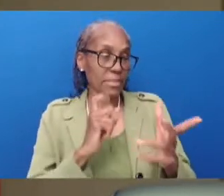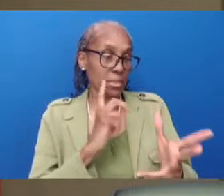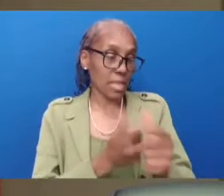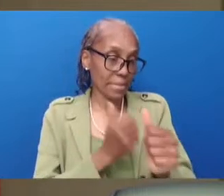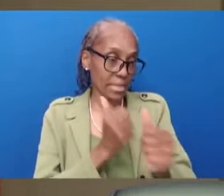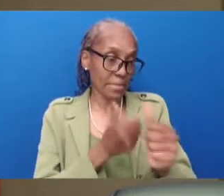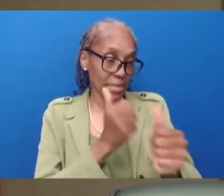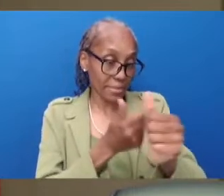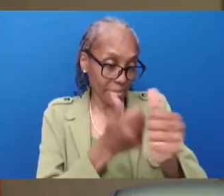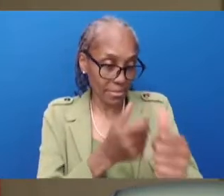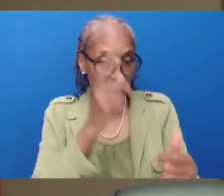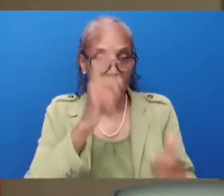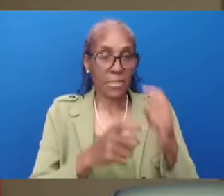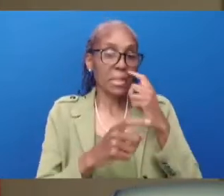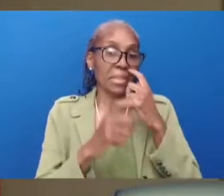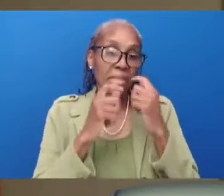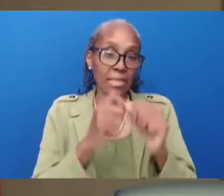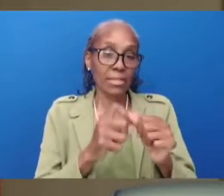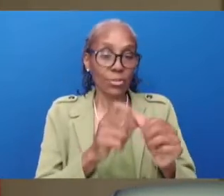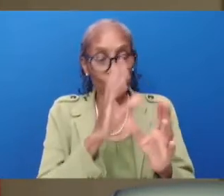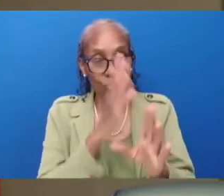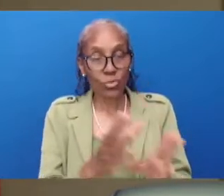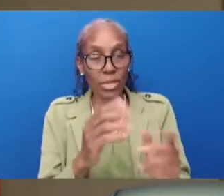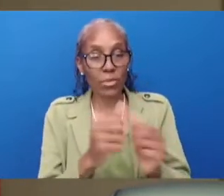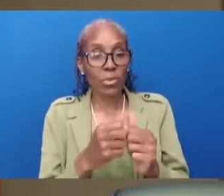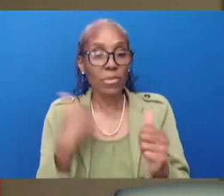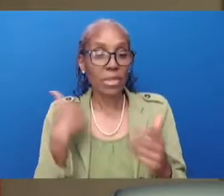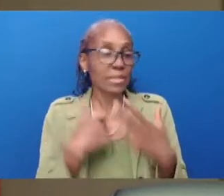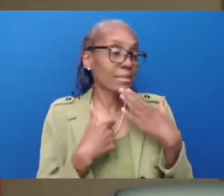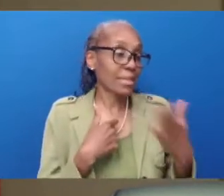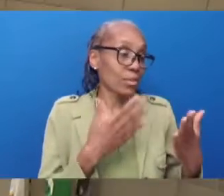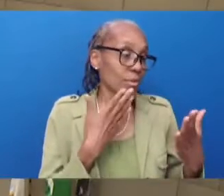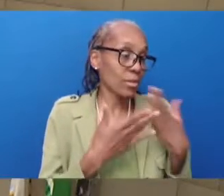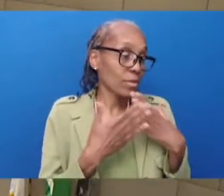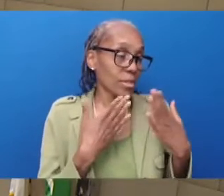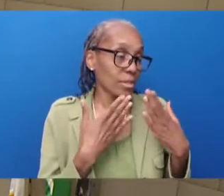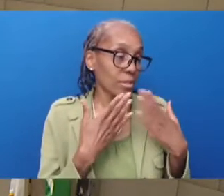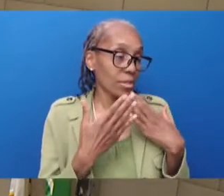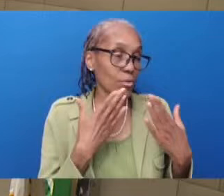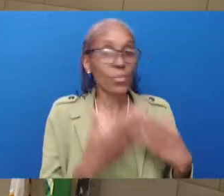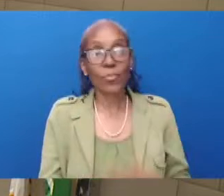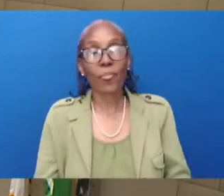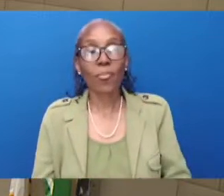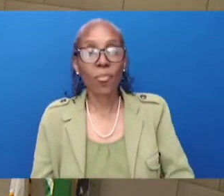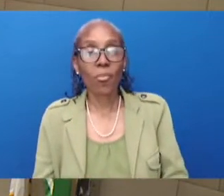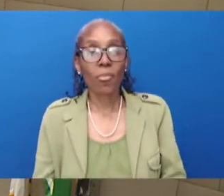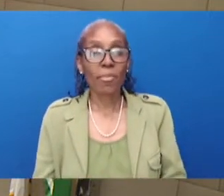YOU DO IT WITH CLASS, I HAD NO IDEA THE REQUIREMENTS AND STAY